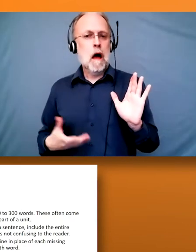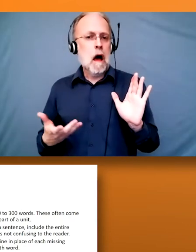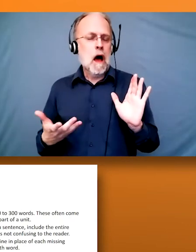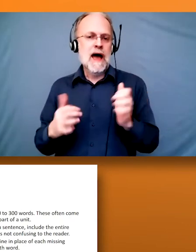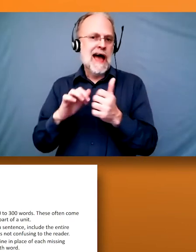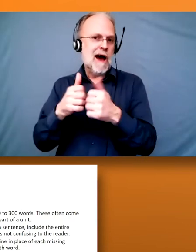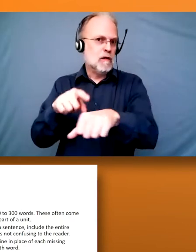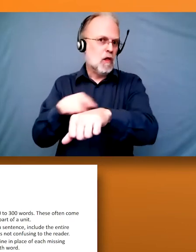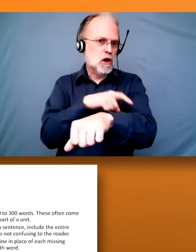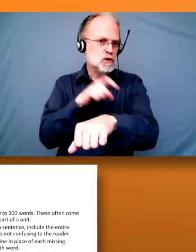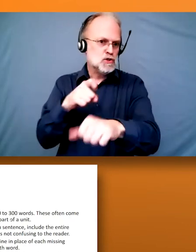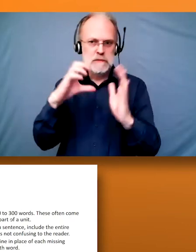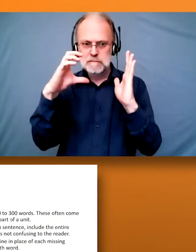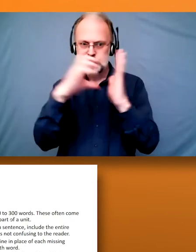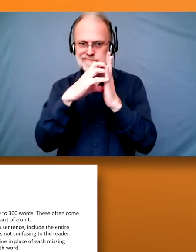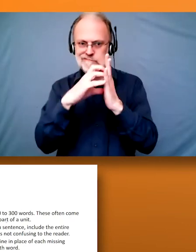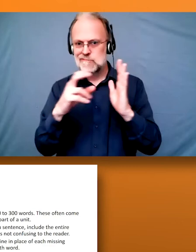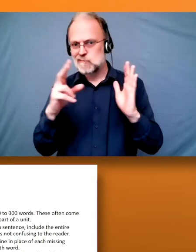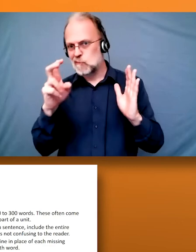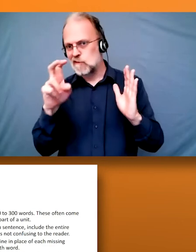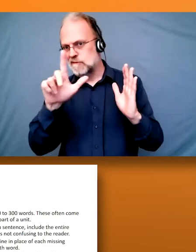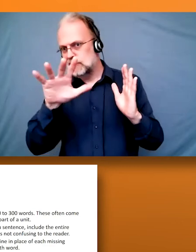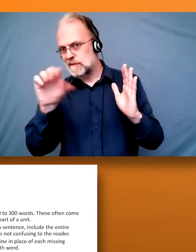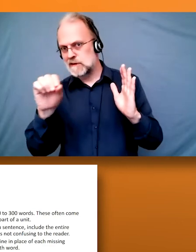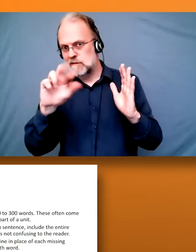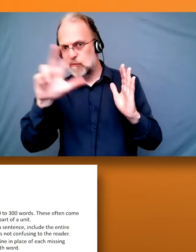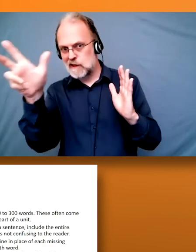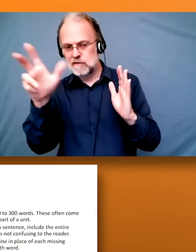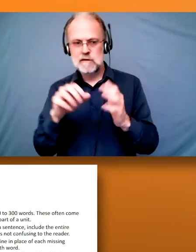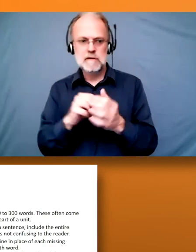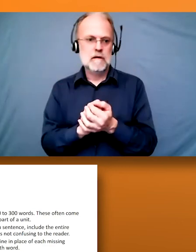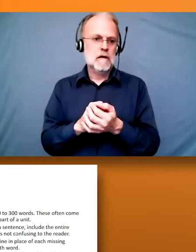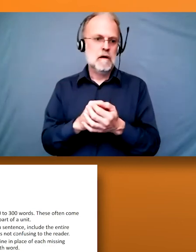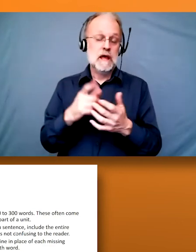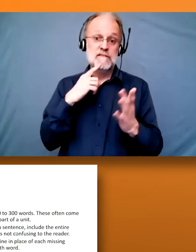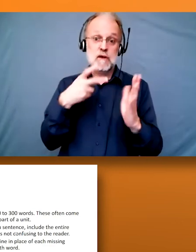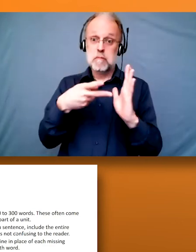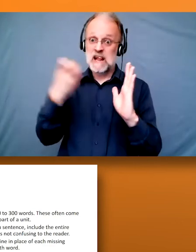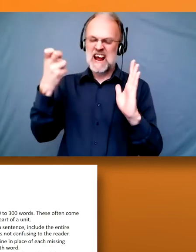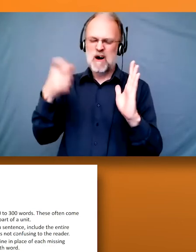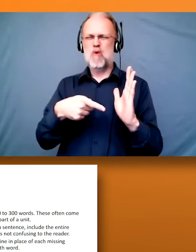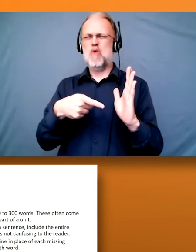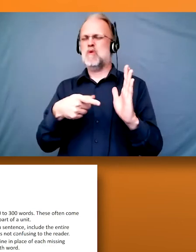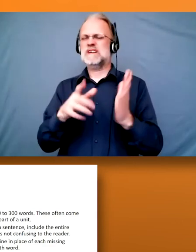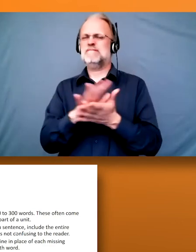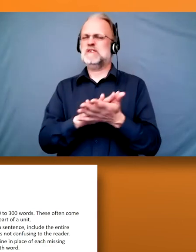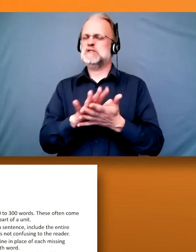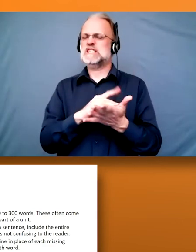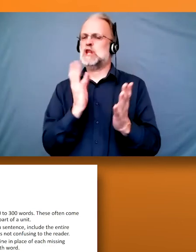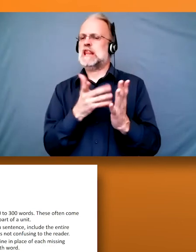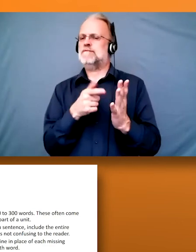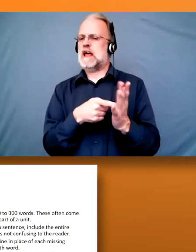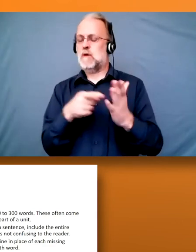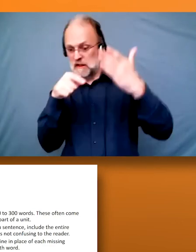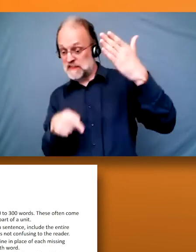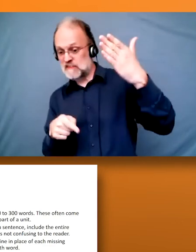such as how long it should be, where the word, if you pull it out, it might be more confusing,